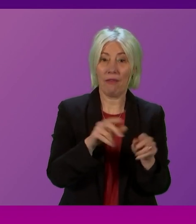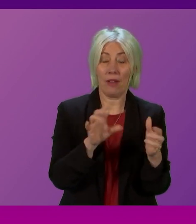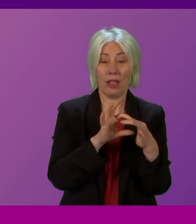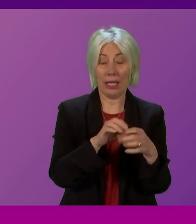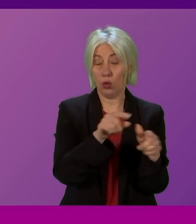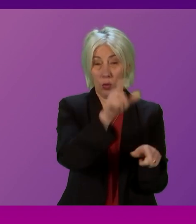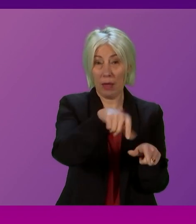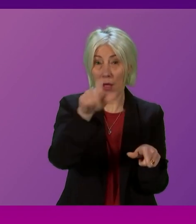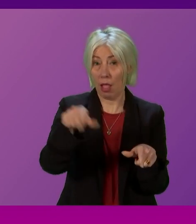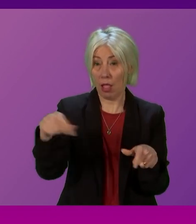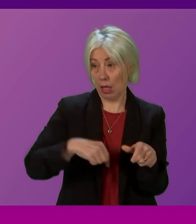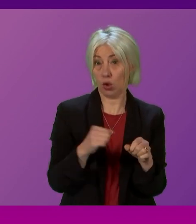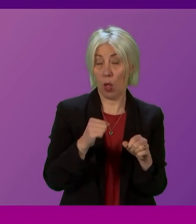That is the reality.